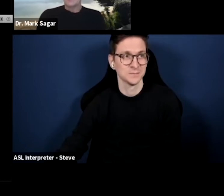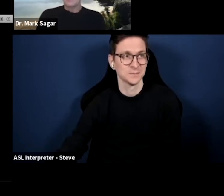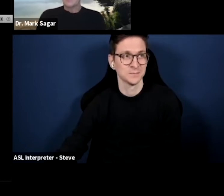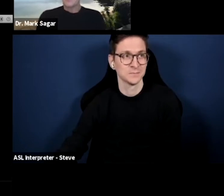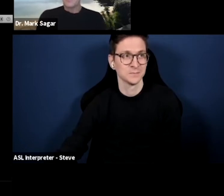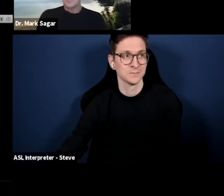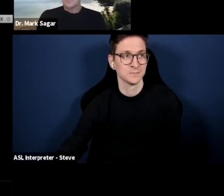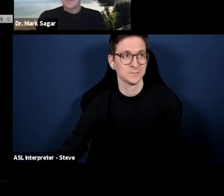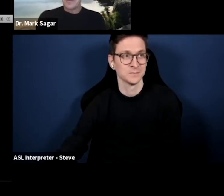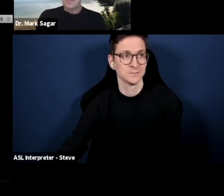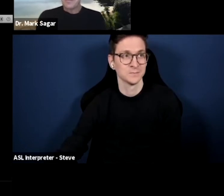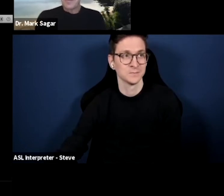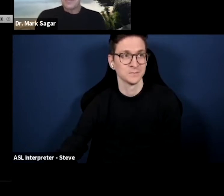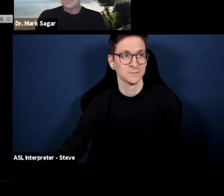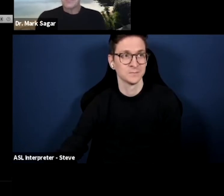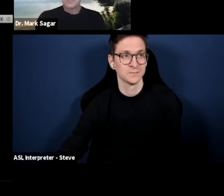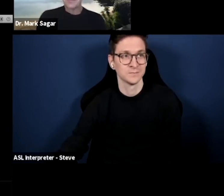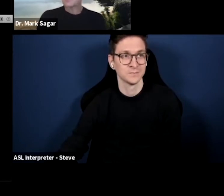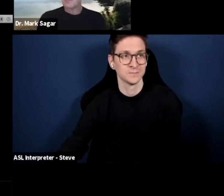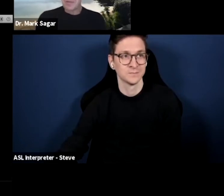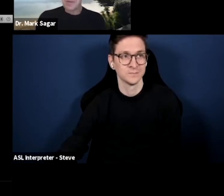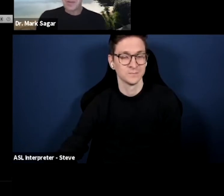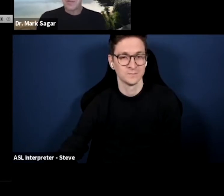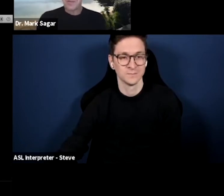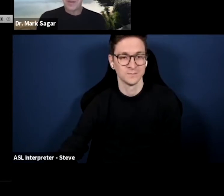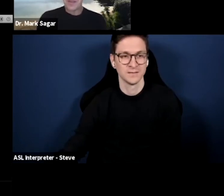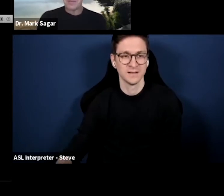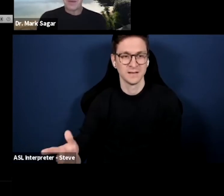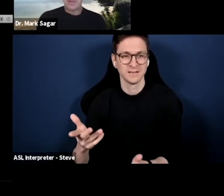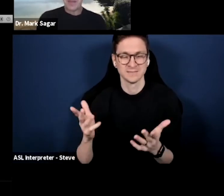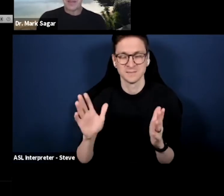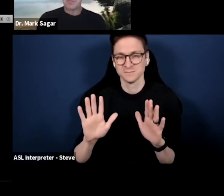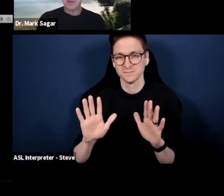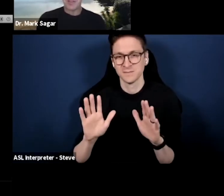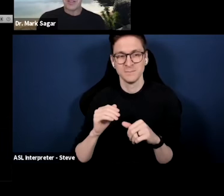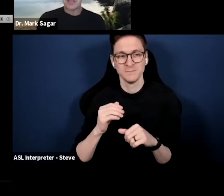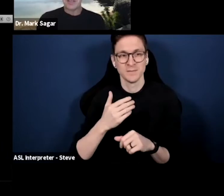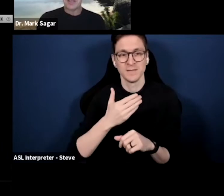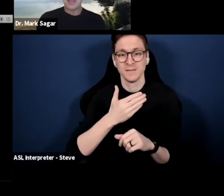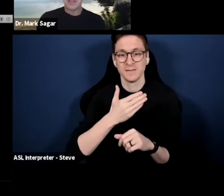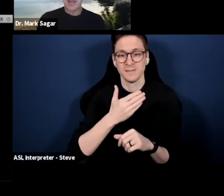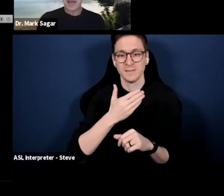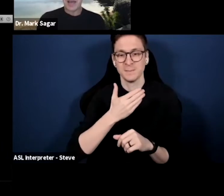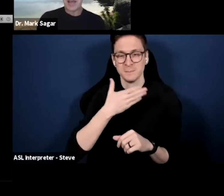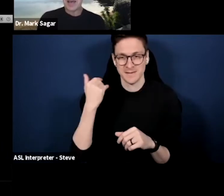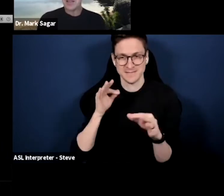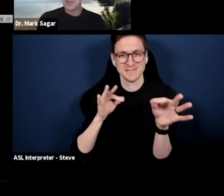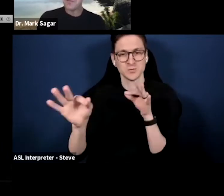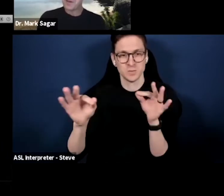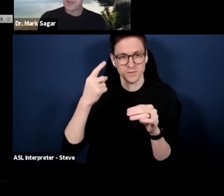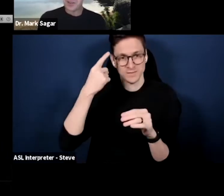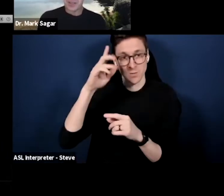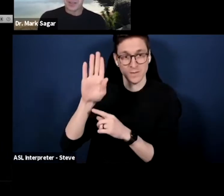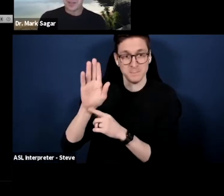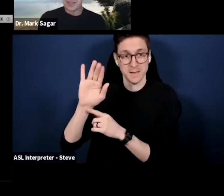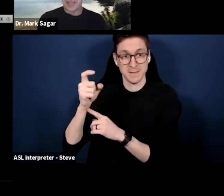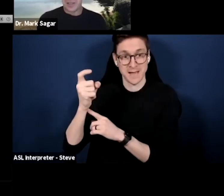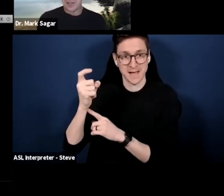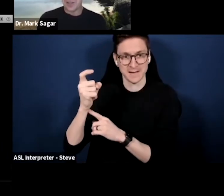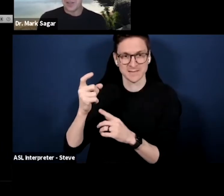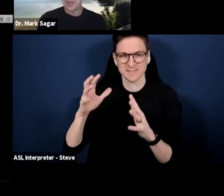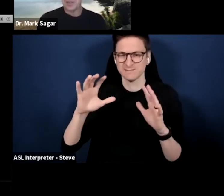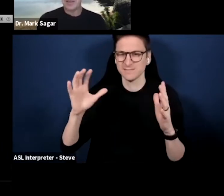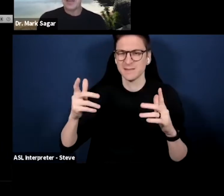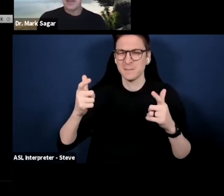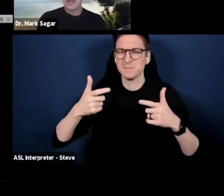so the best description of the baby x project is a large functioning sketch it's